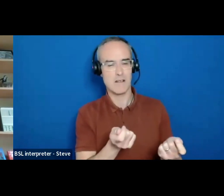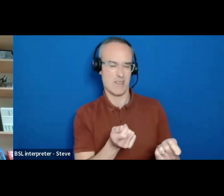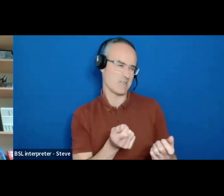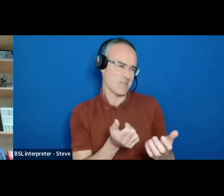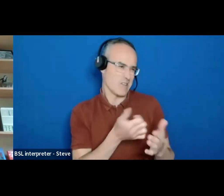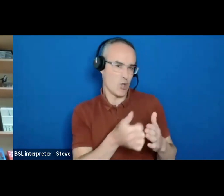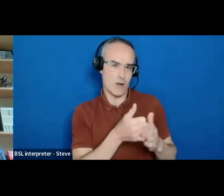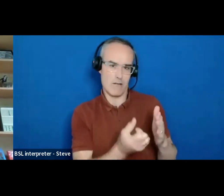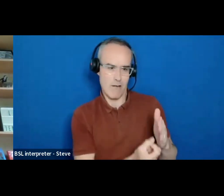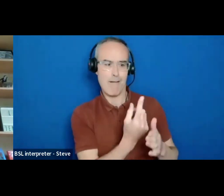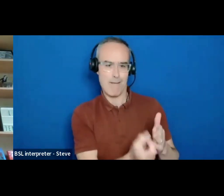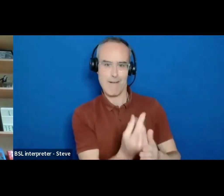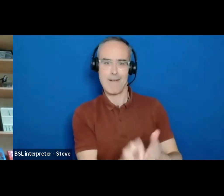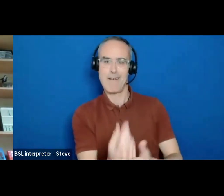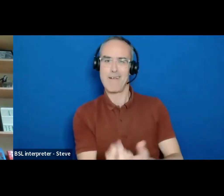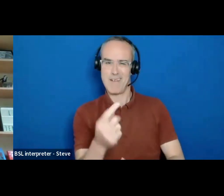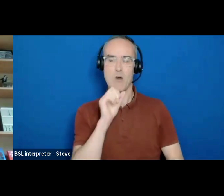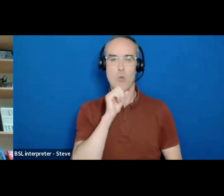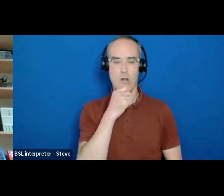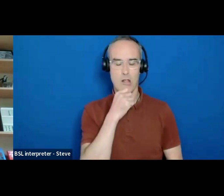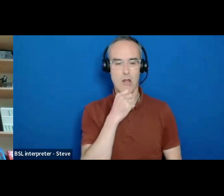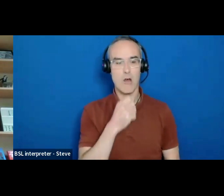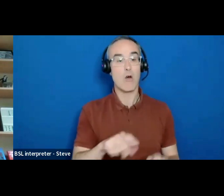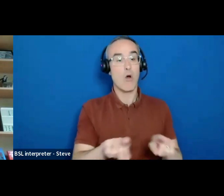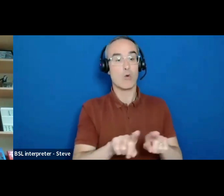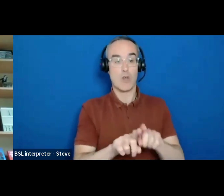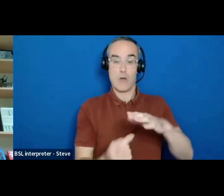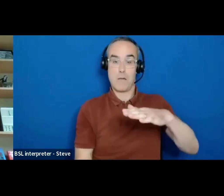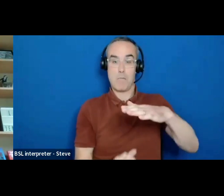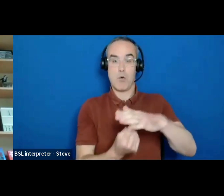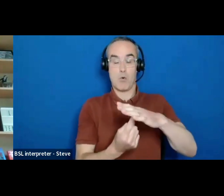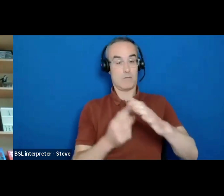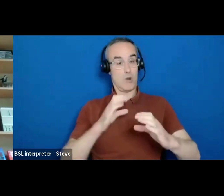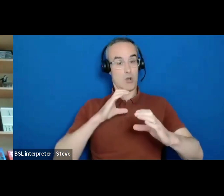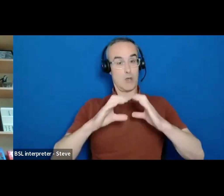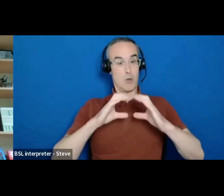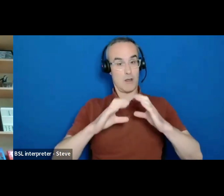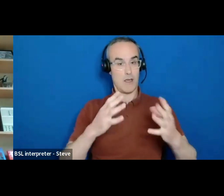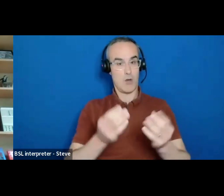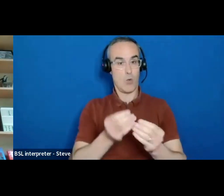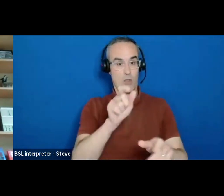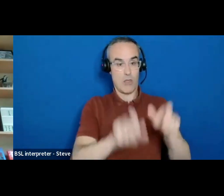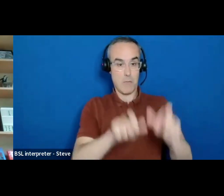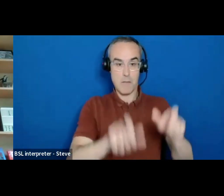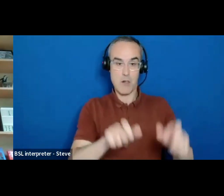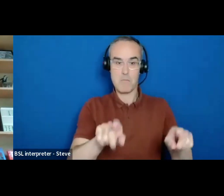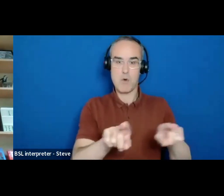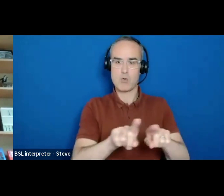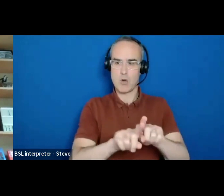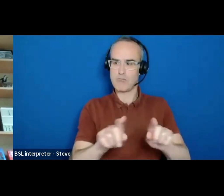And particularly important is the ability to communicate with people and the ability to have sound judgment and the ability